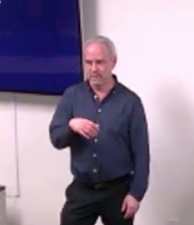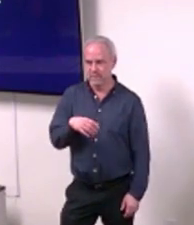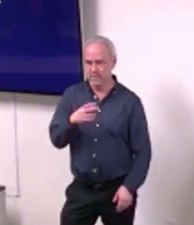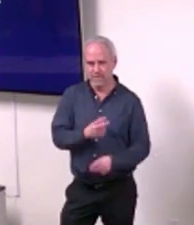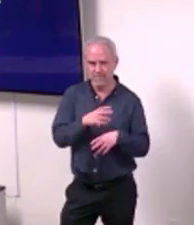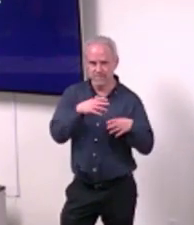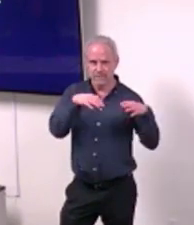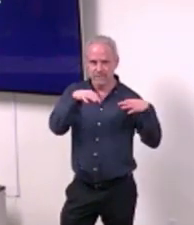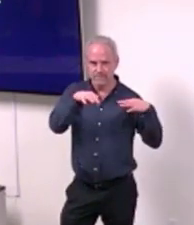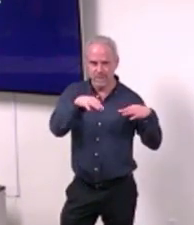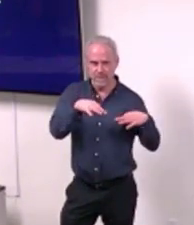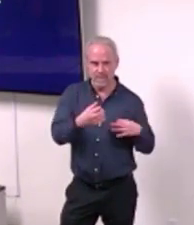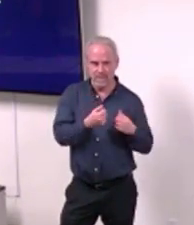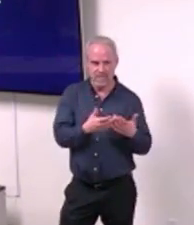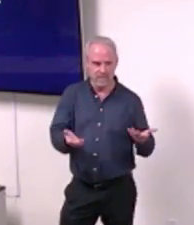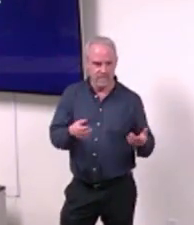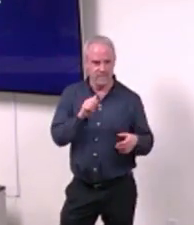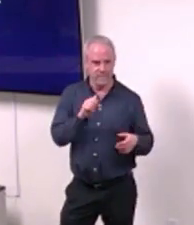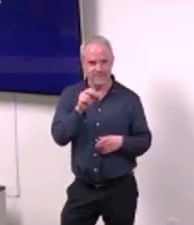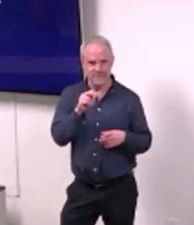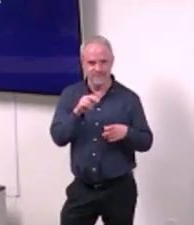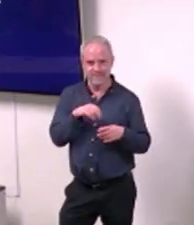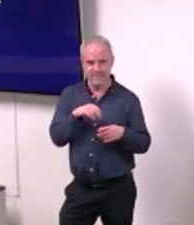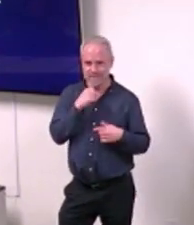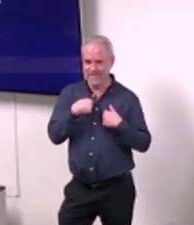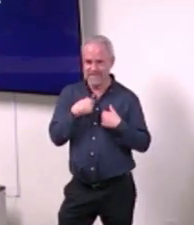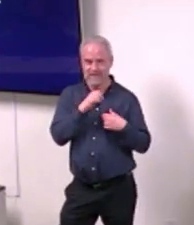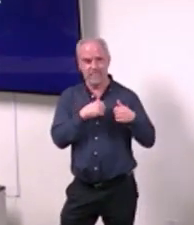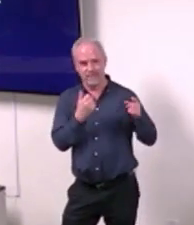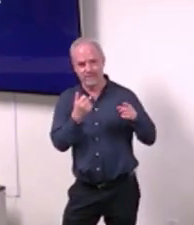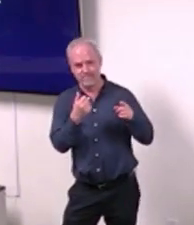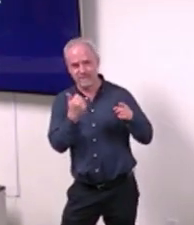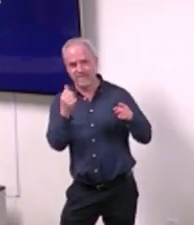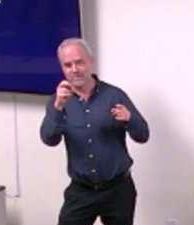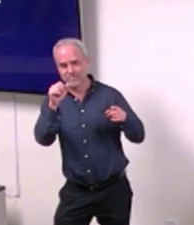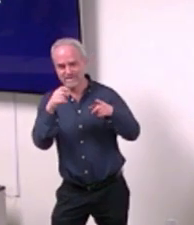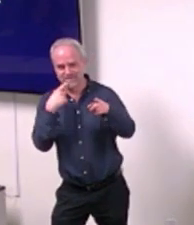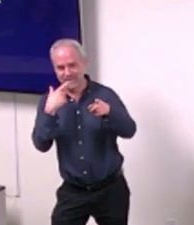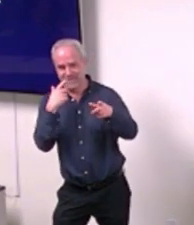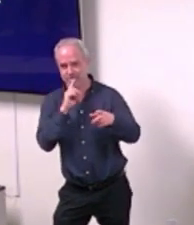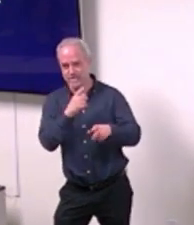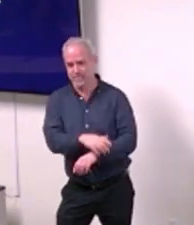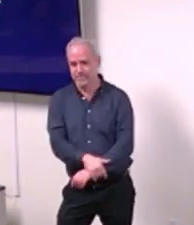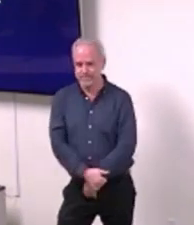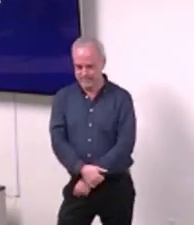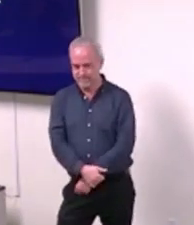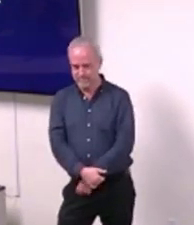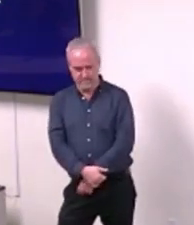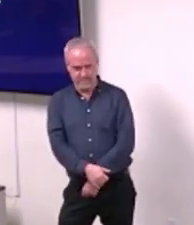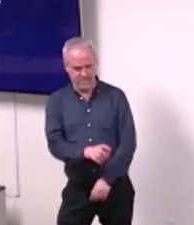Susan's laughing at me. The other Susan. But I don't know. Susan, should I say anything else?